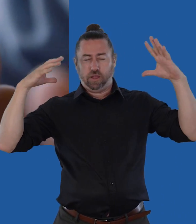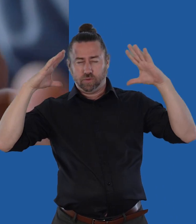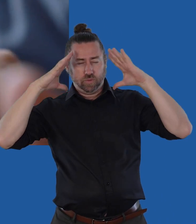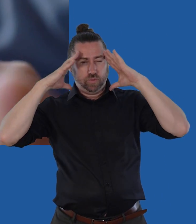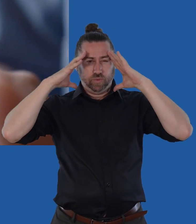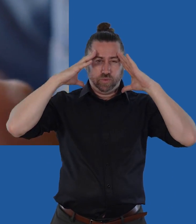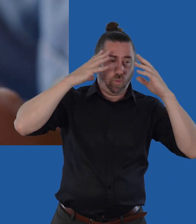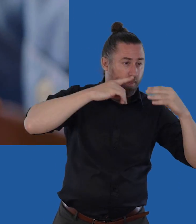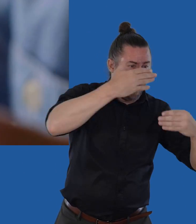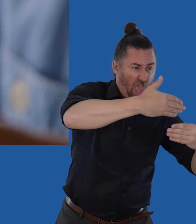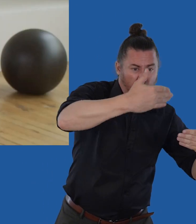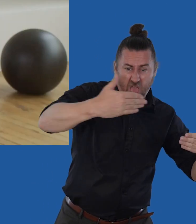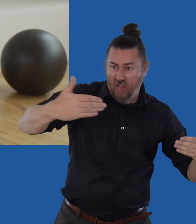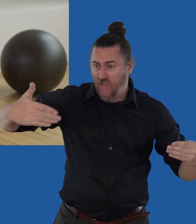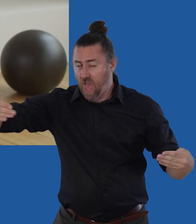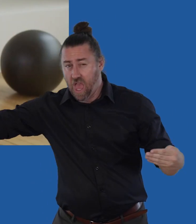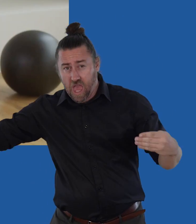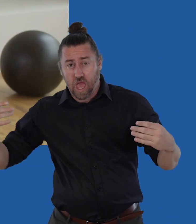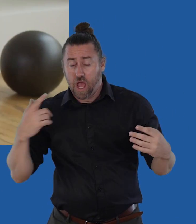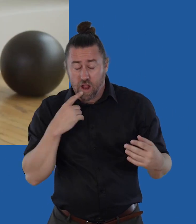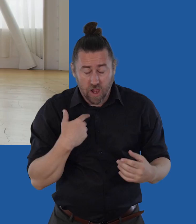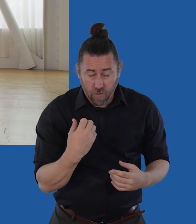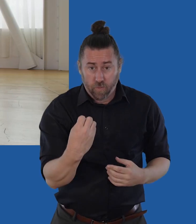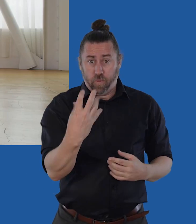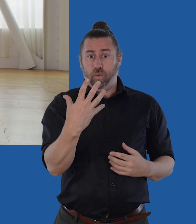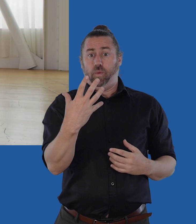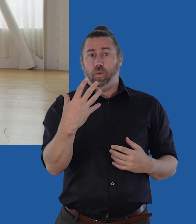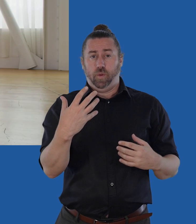and when they boot up, does their device look different than others?